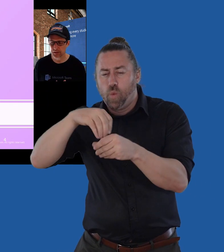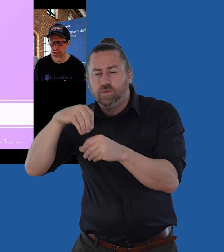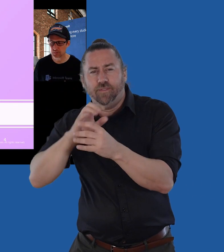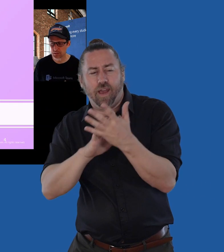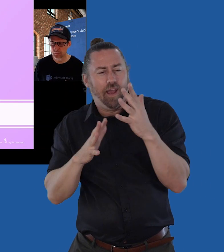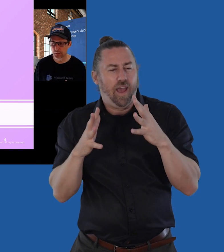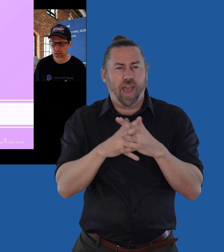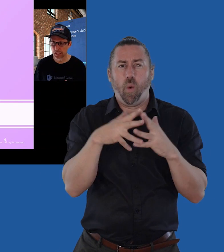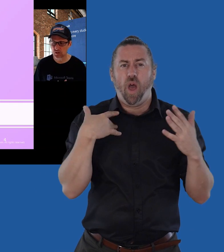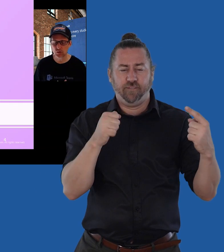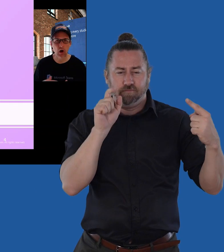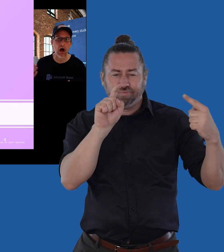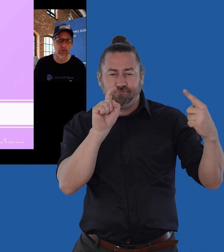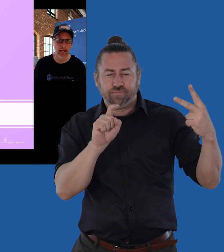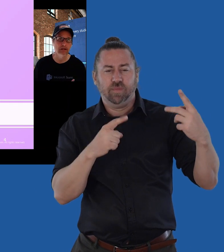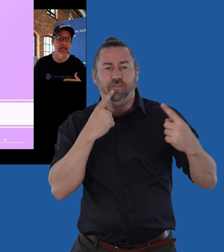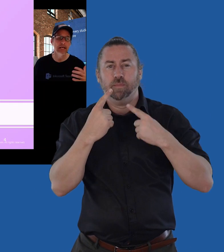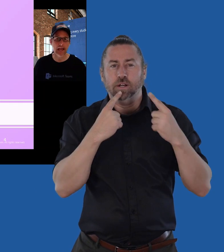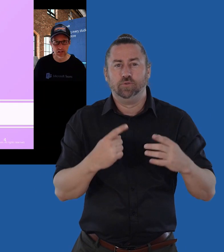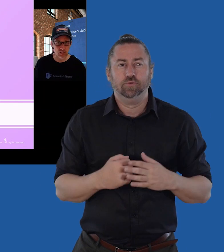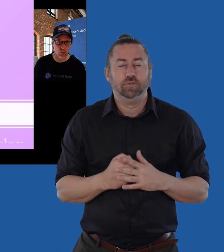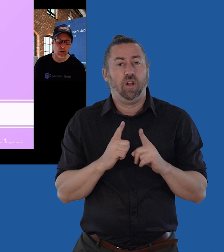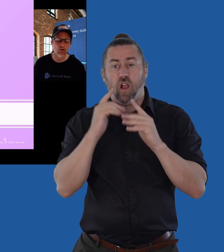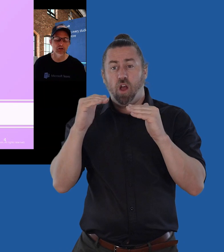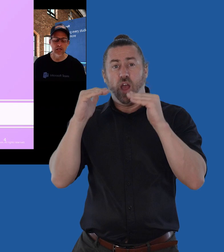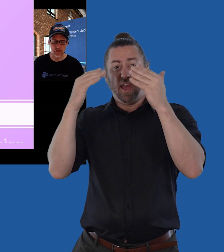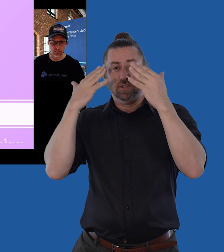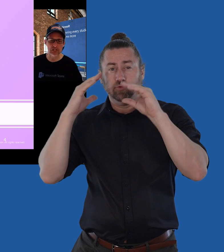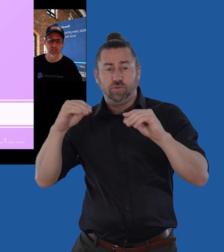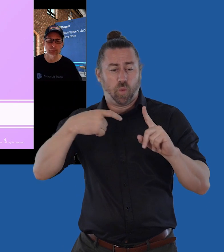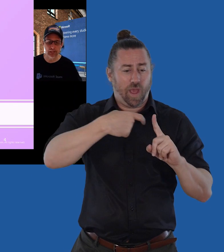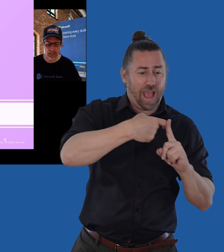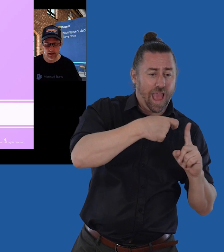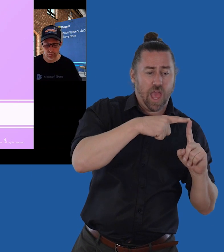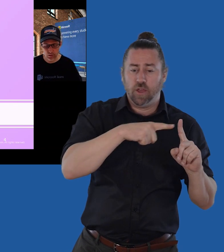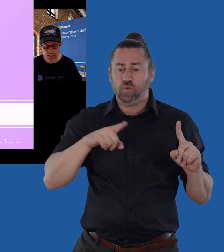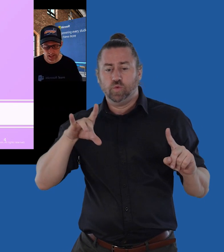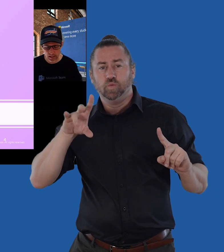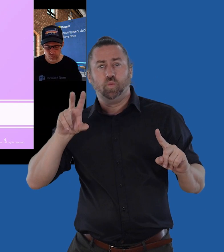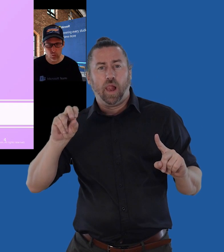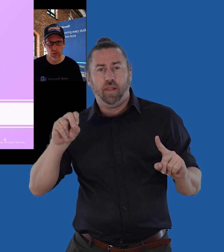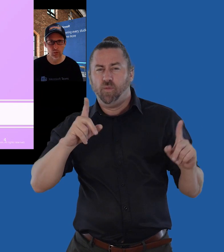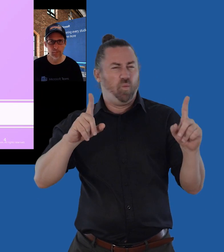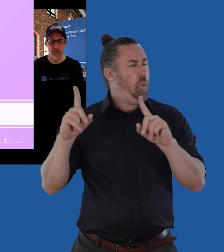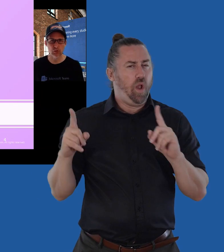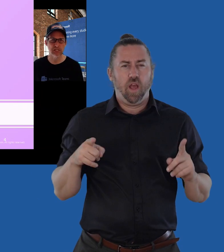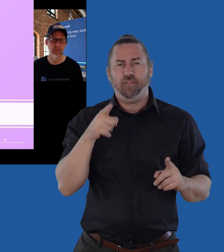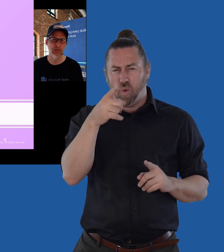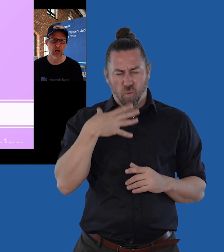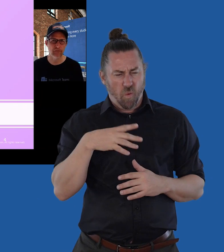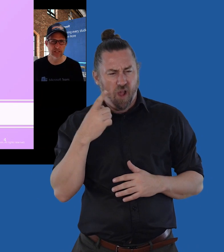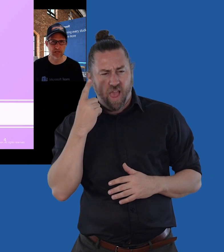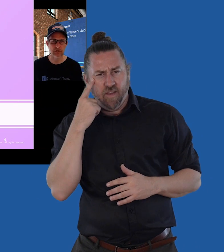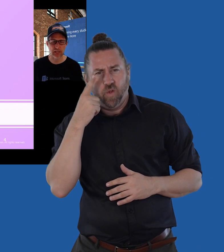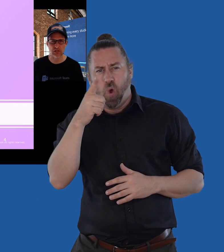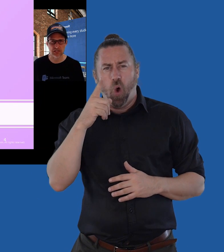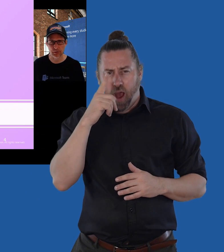things specifically to higher ed K-12. So, please jump in and have a look at that, if you wanna do a deep dive into some of